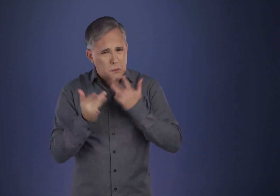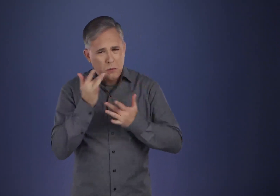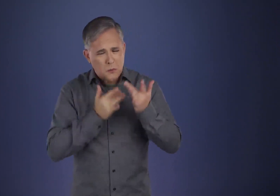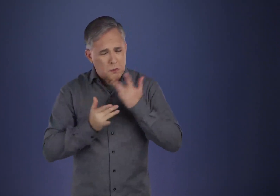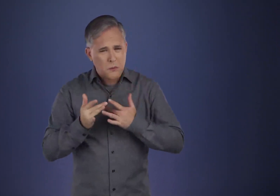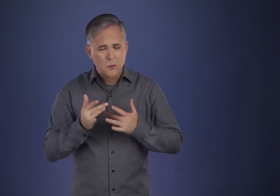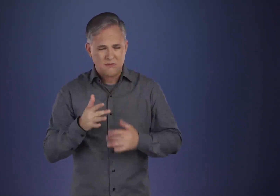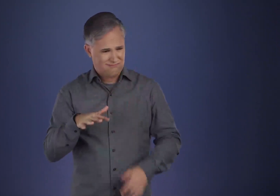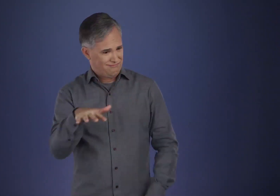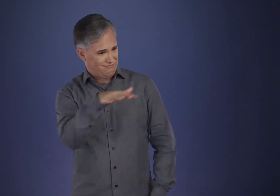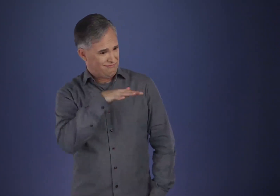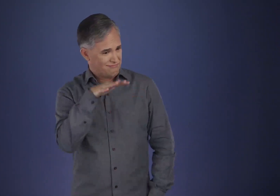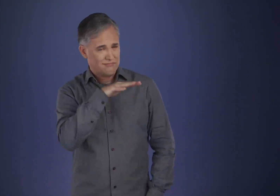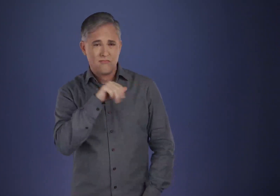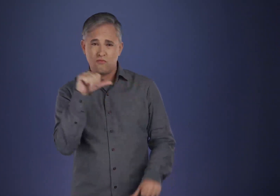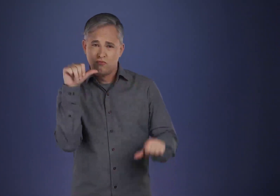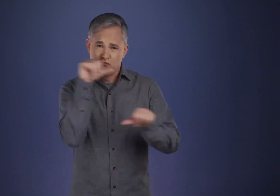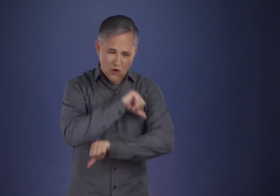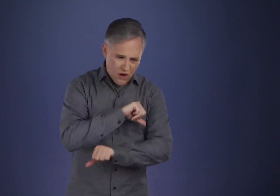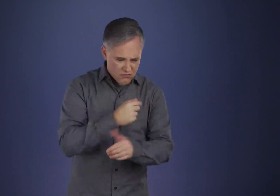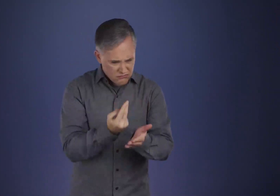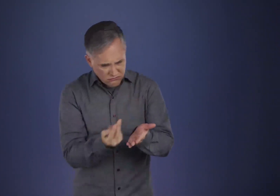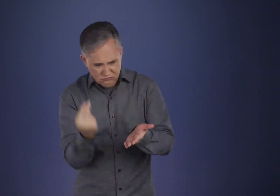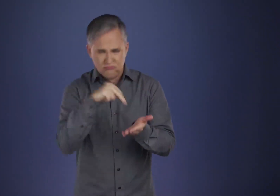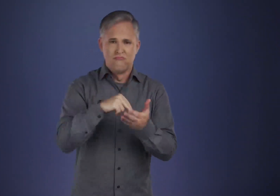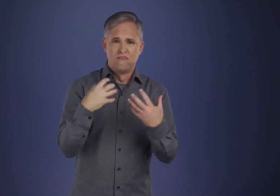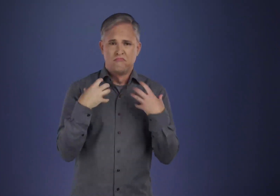All around you these drunks are getting well and making money.